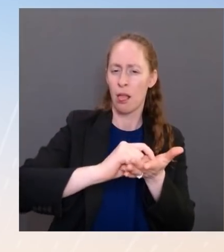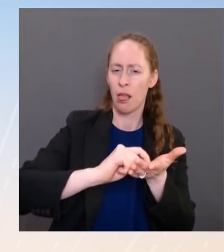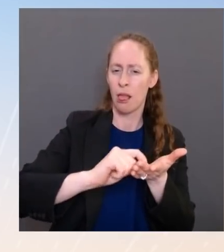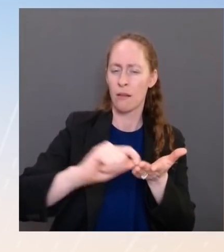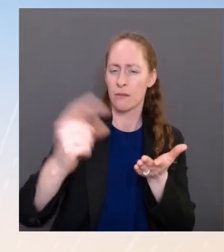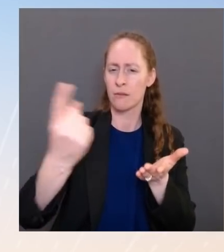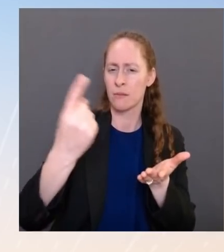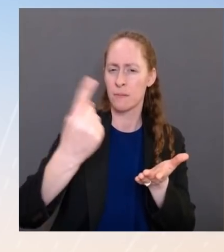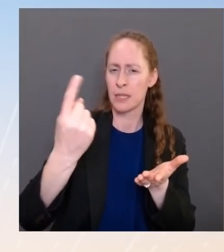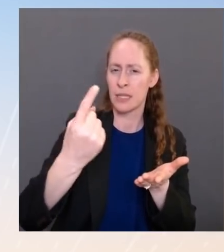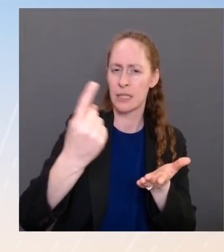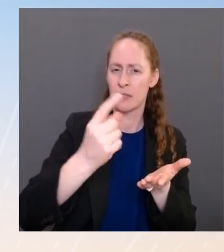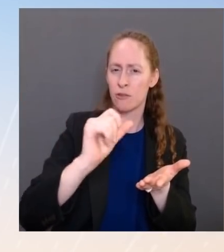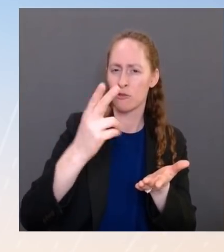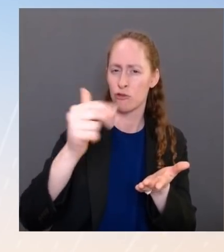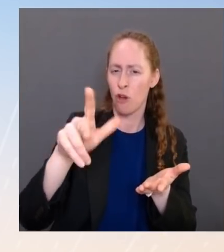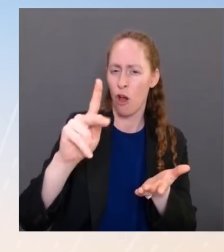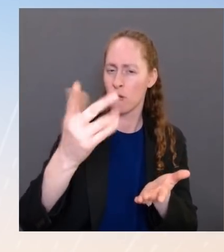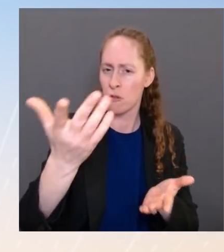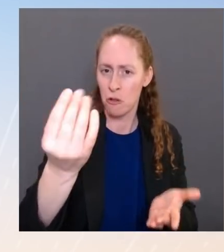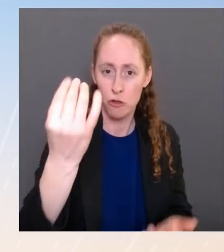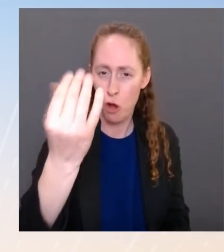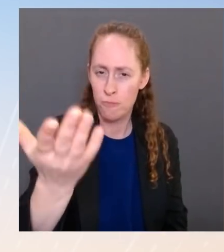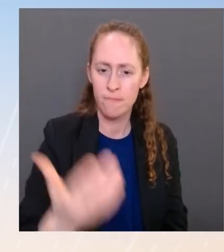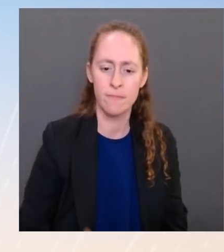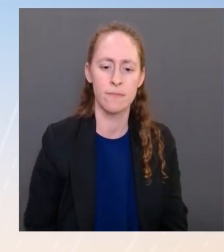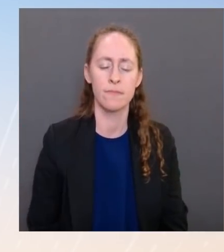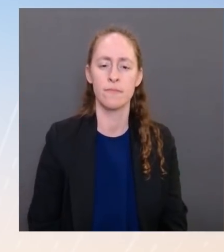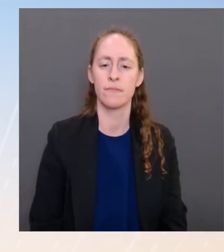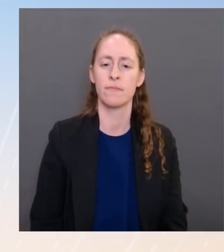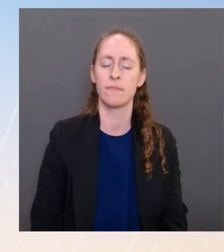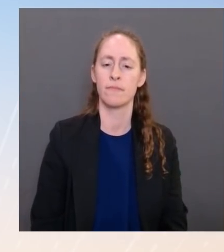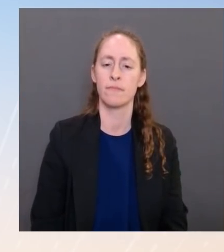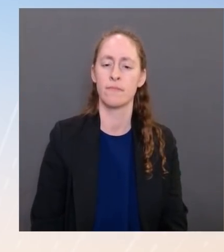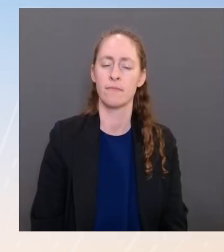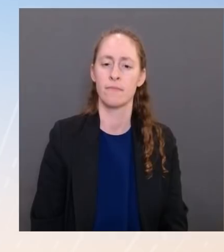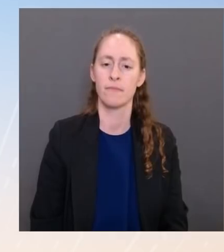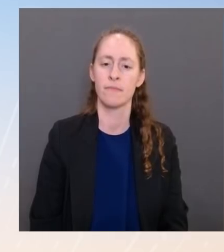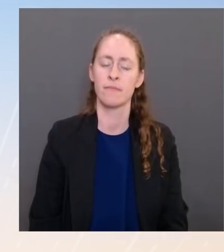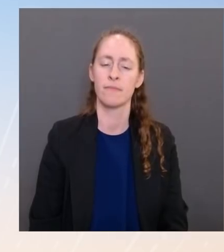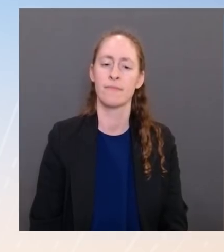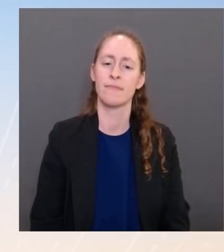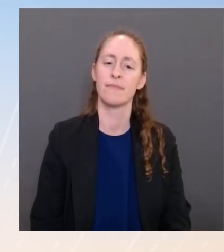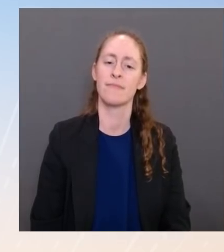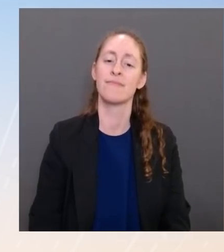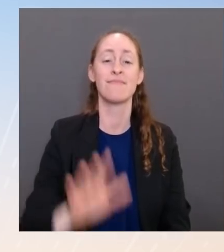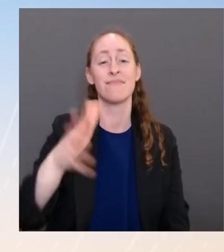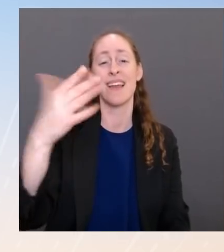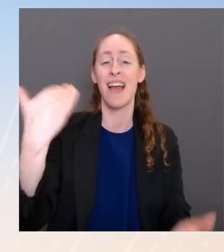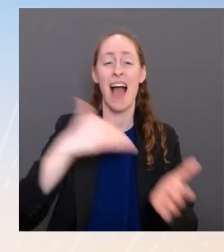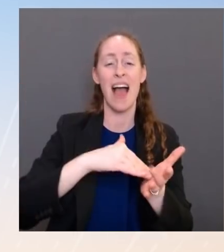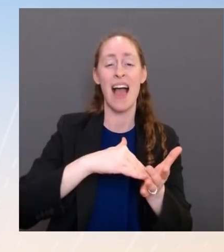which is understandable, we should not -- no one should resort to violence, of course, nor threats, nor intimidation, nor vandalism,